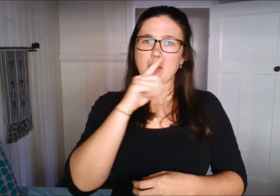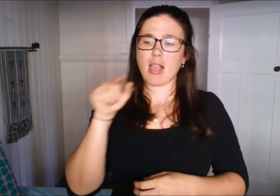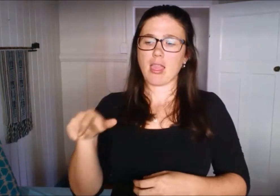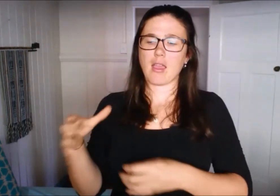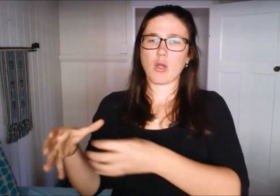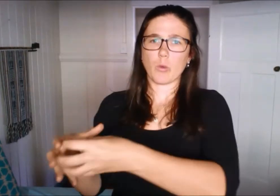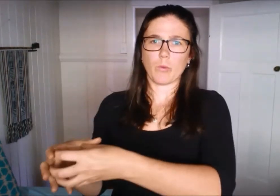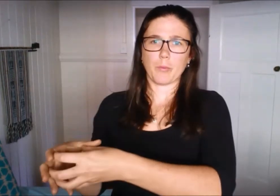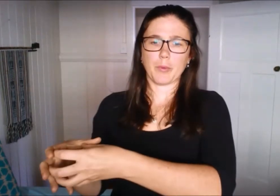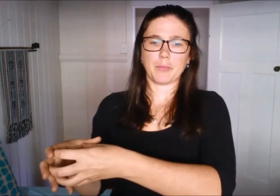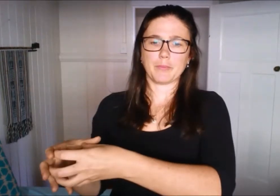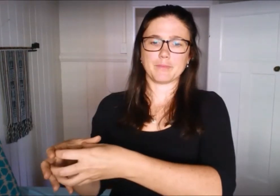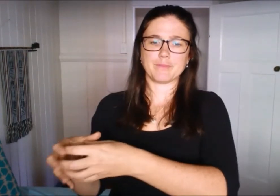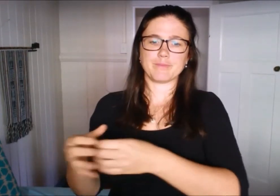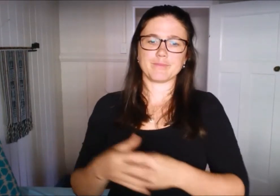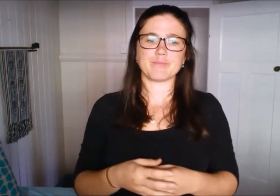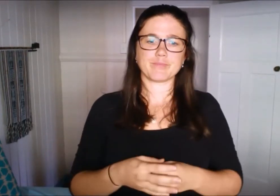hearing people are privileged.